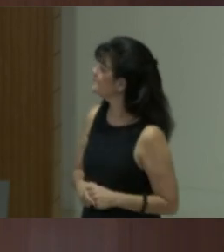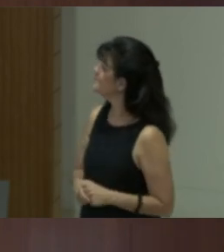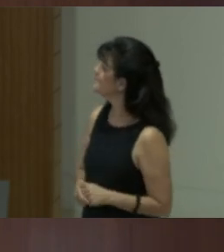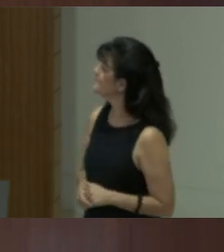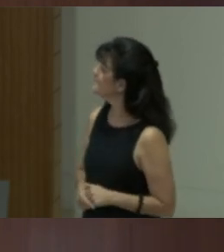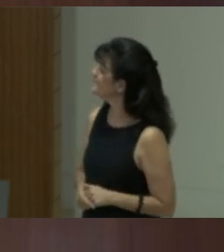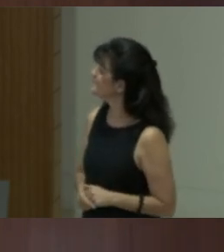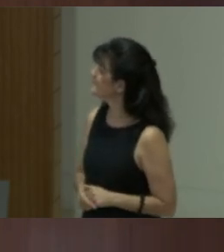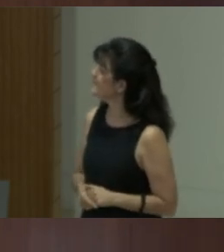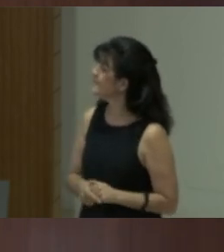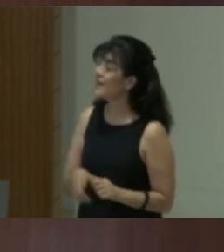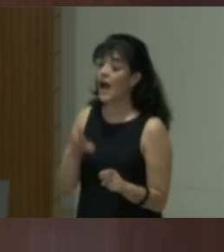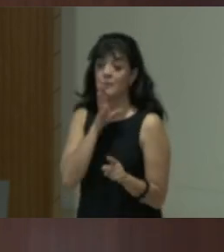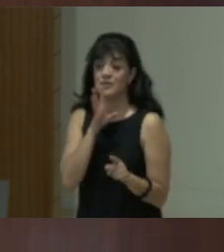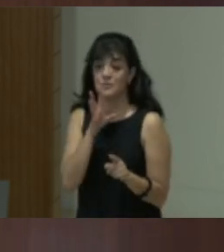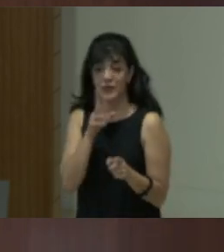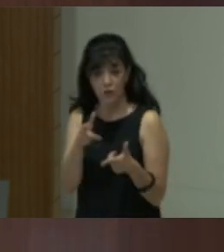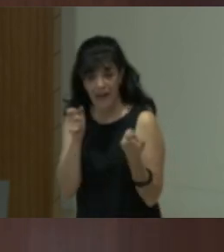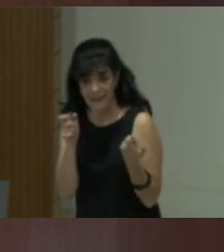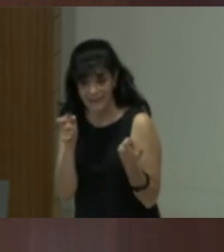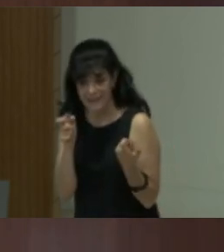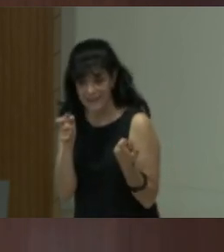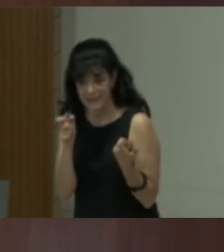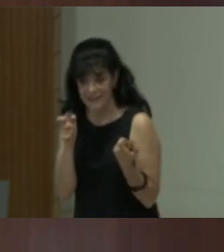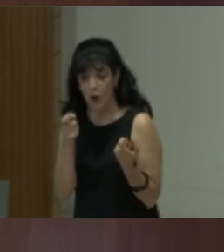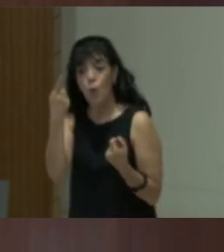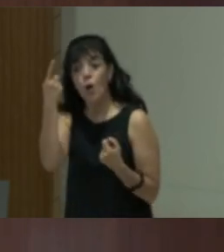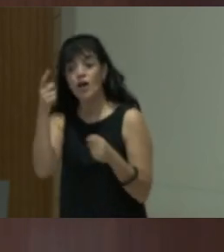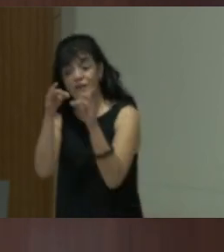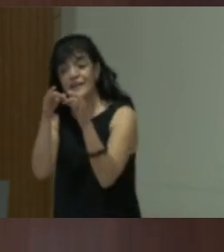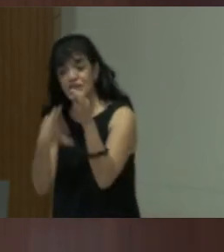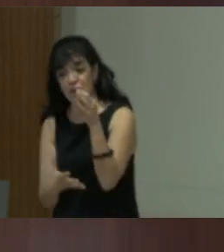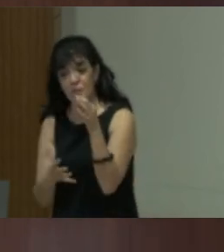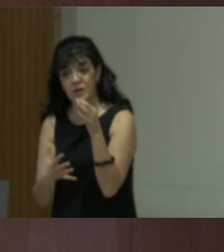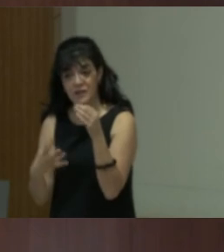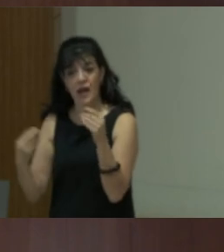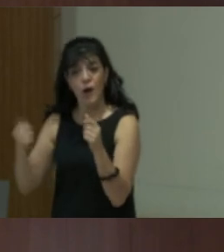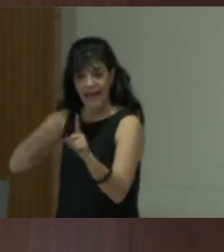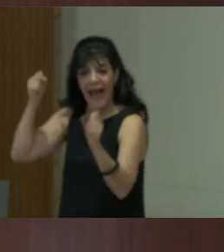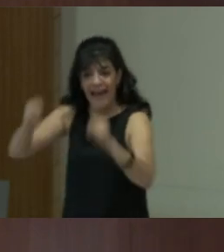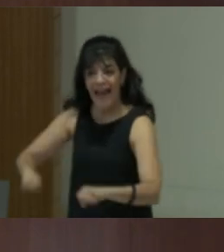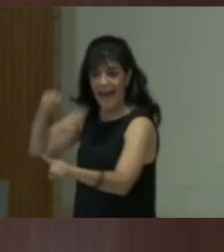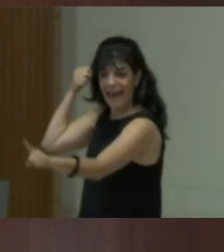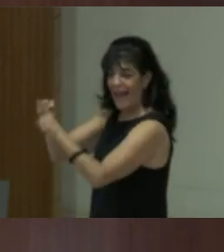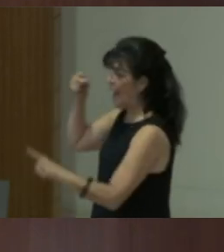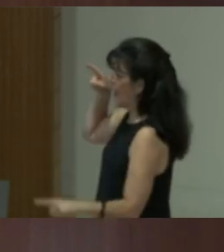And if I'm speaking too fast, one of the interpreters is welcome to hit me.